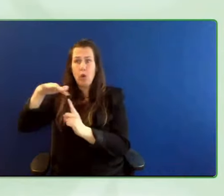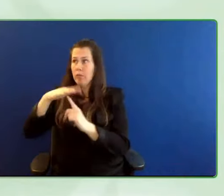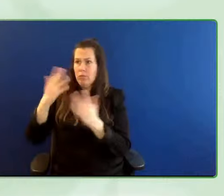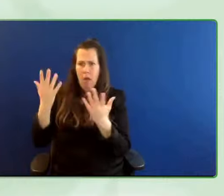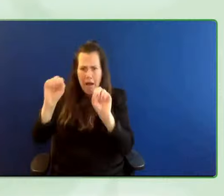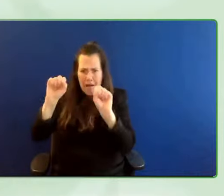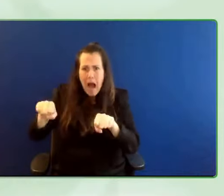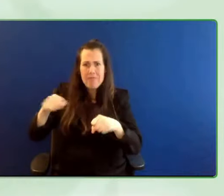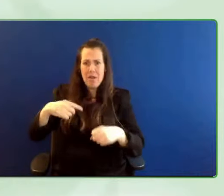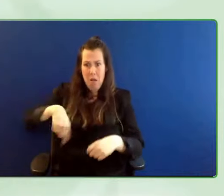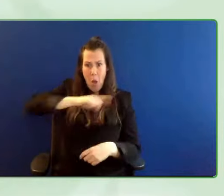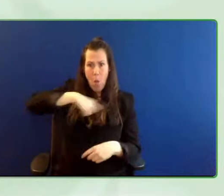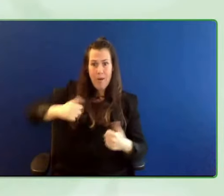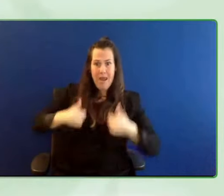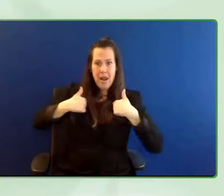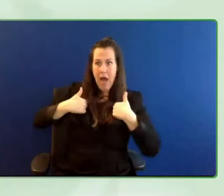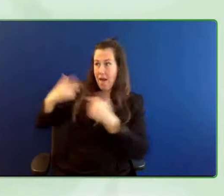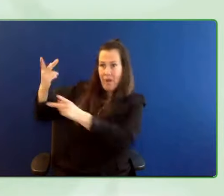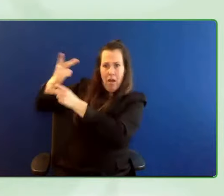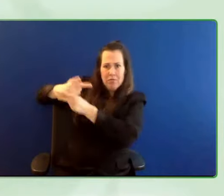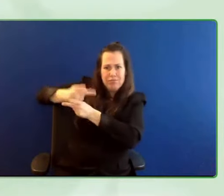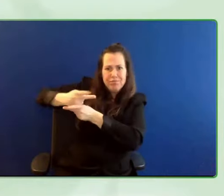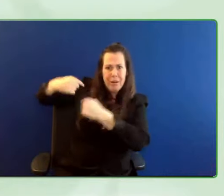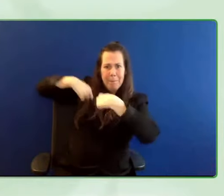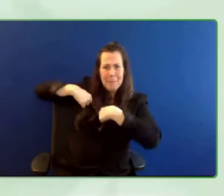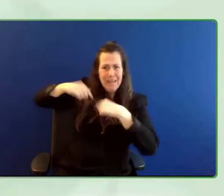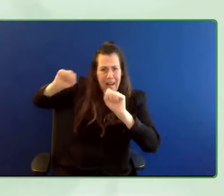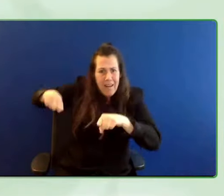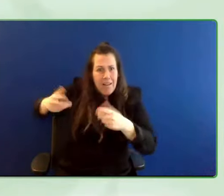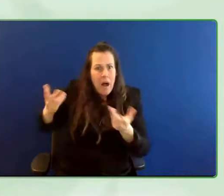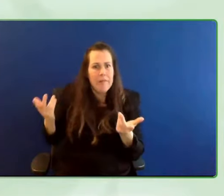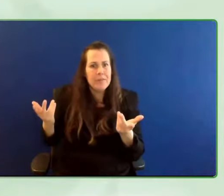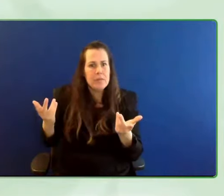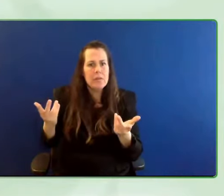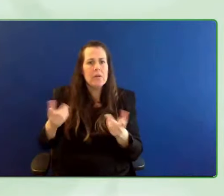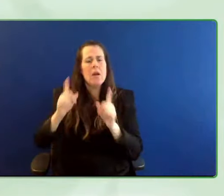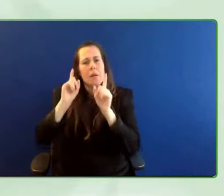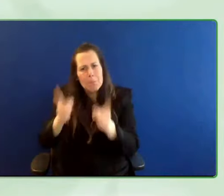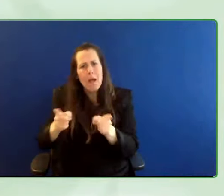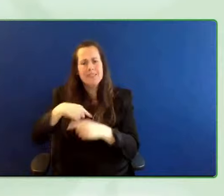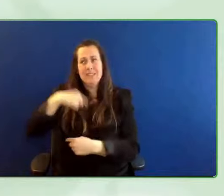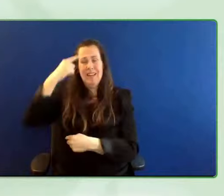That alone is a huge benefit in something that we certainly provide.